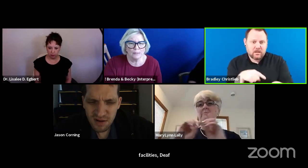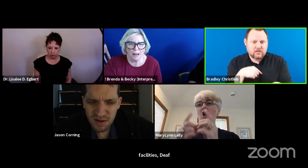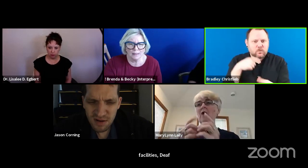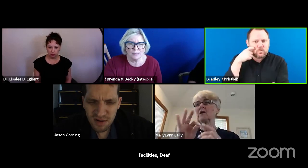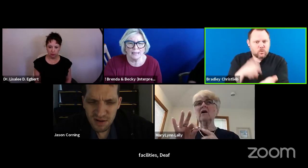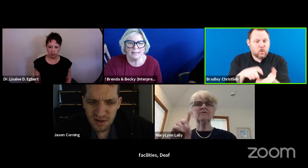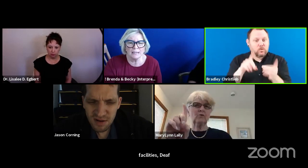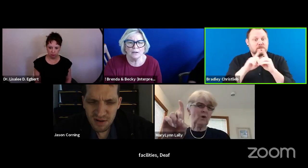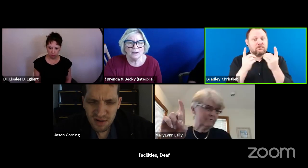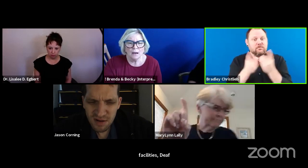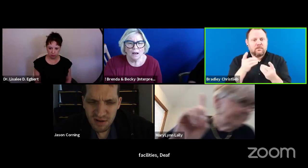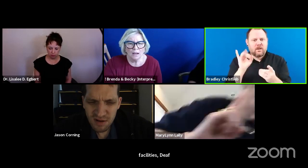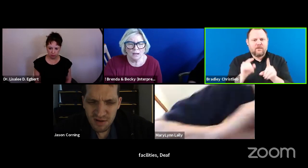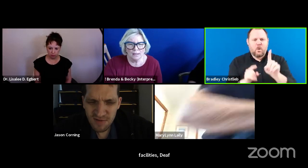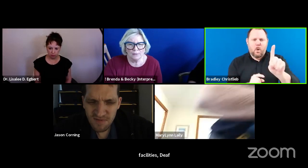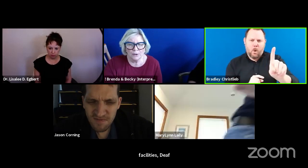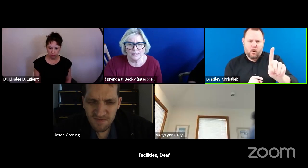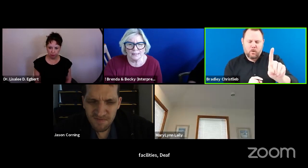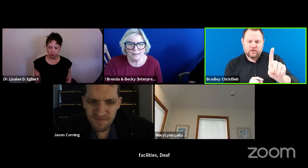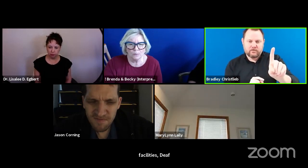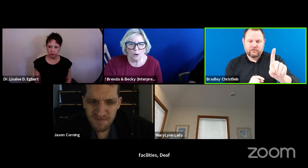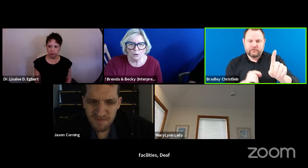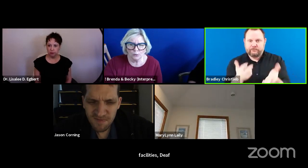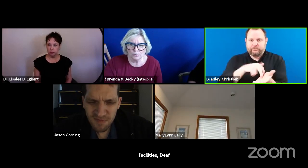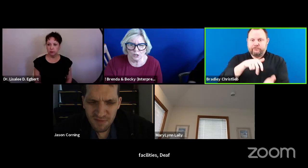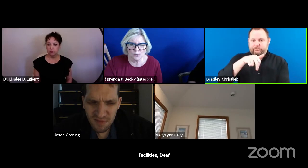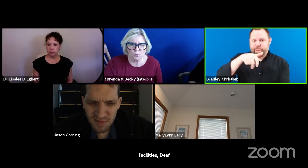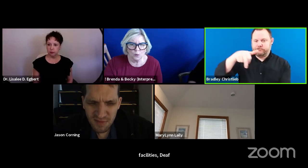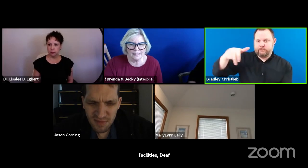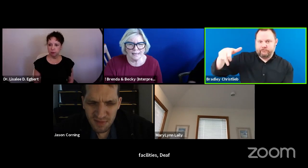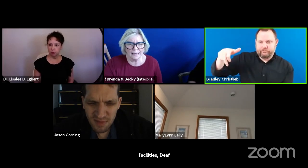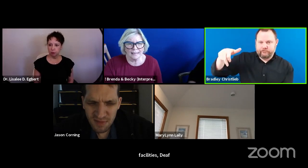But I did notice that -- hold on just one second.